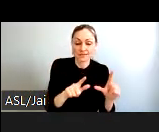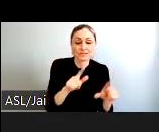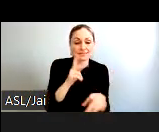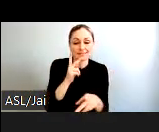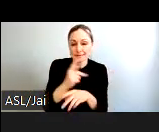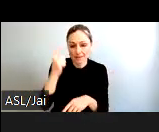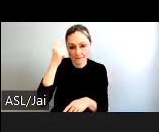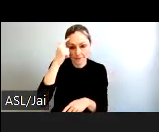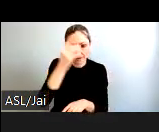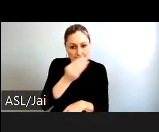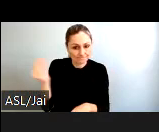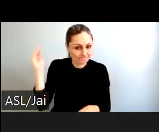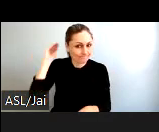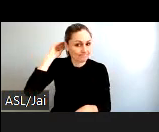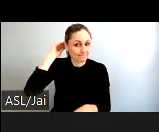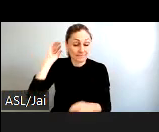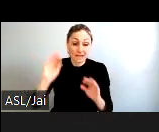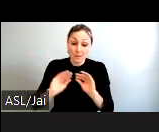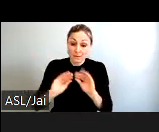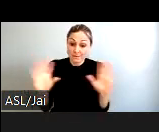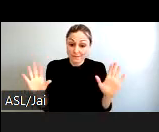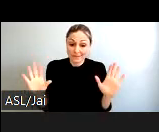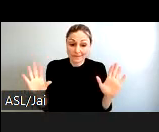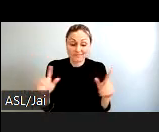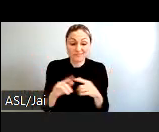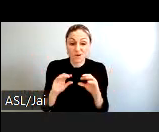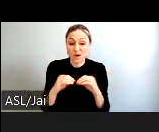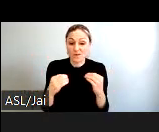and I want to be clear that the Office of Equity does not want to receive complaints